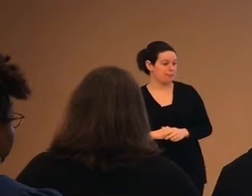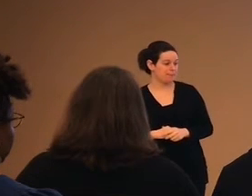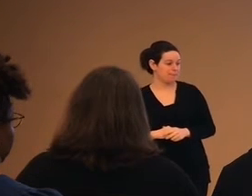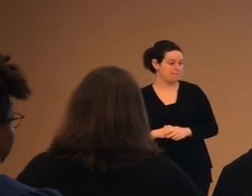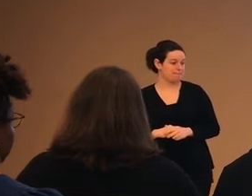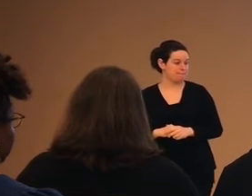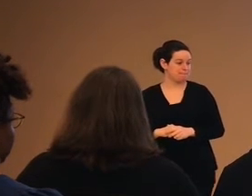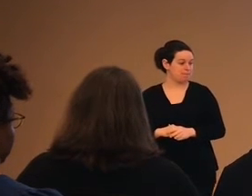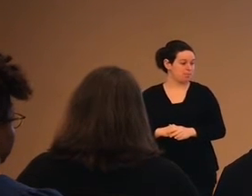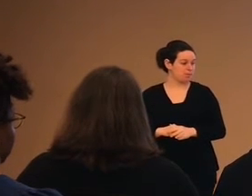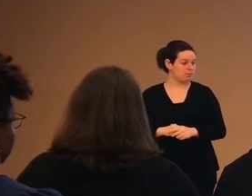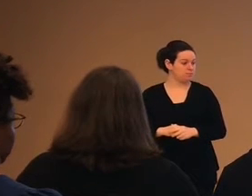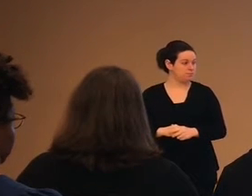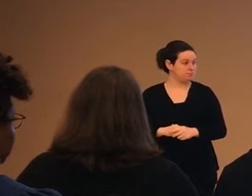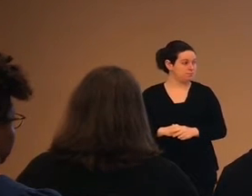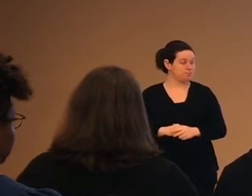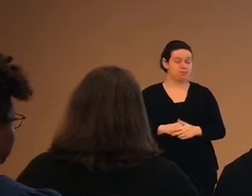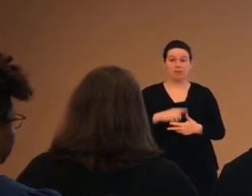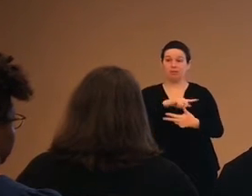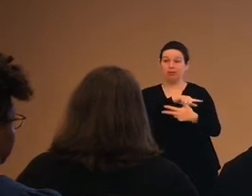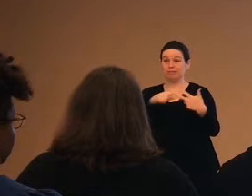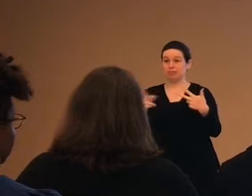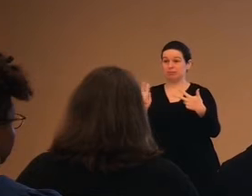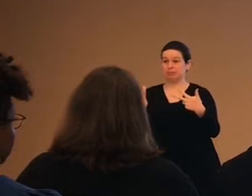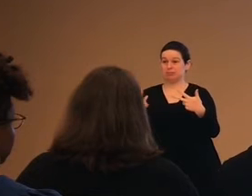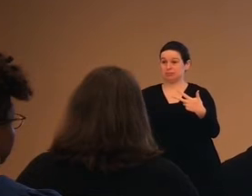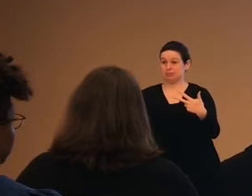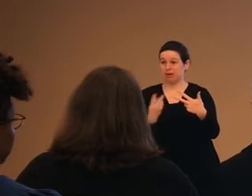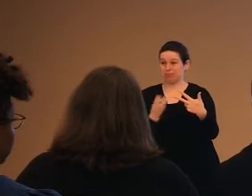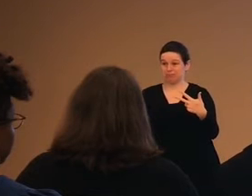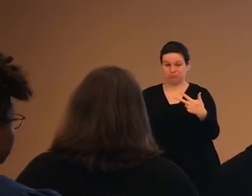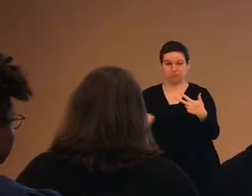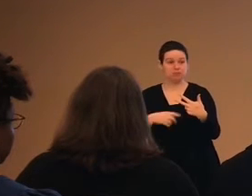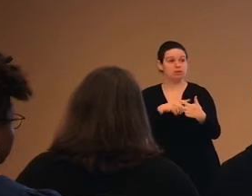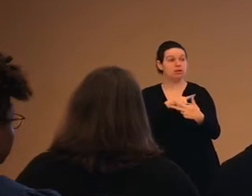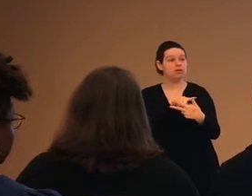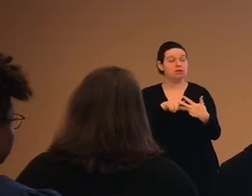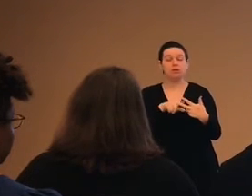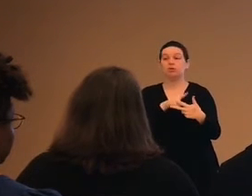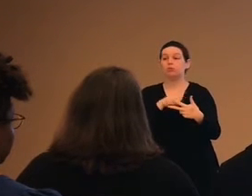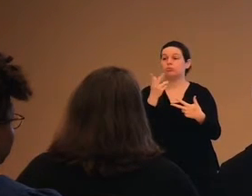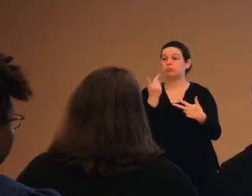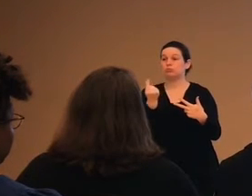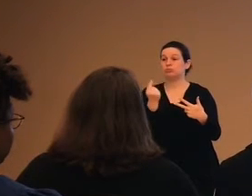So we have three panelists who are just going to talk a bit about what each of their institutions do?